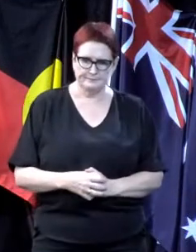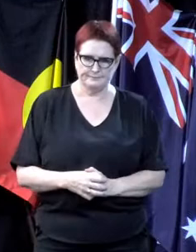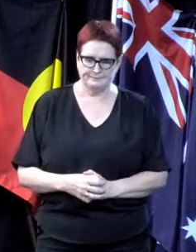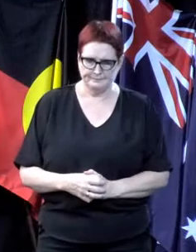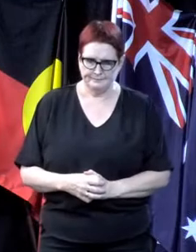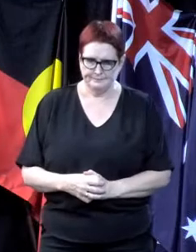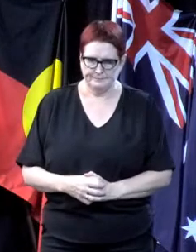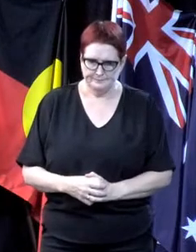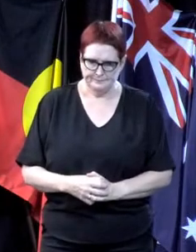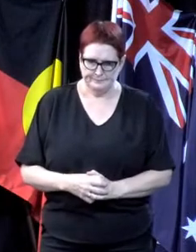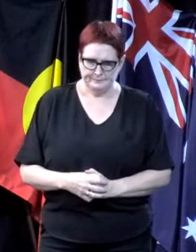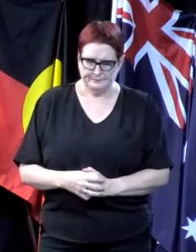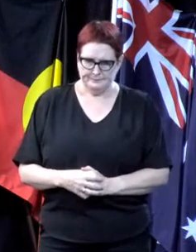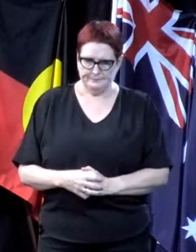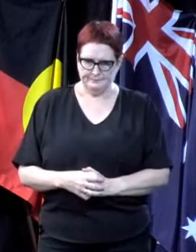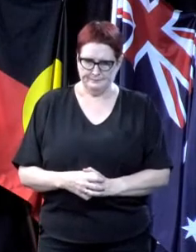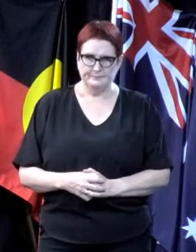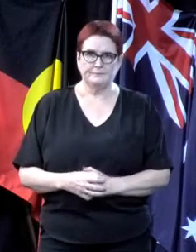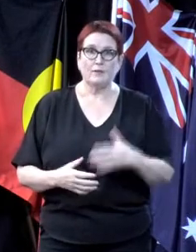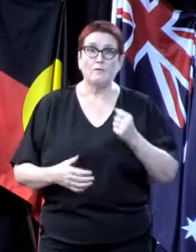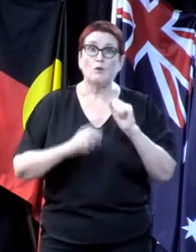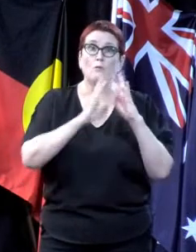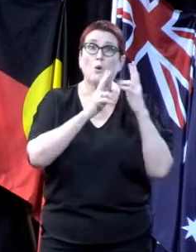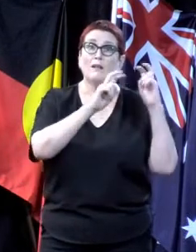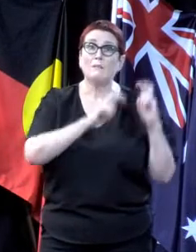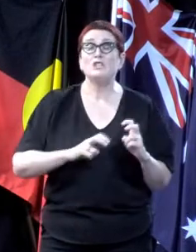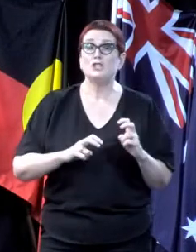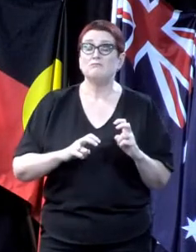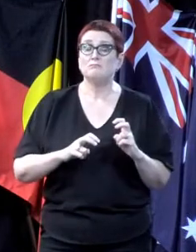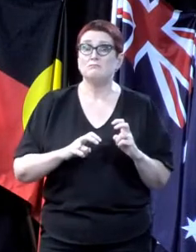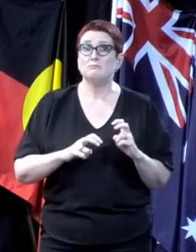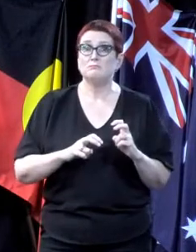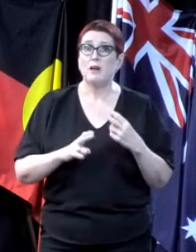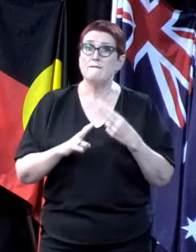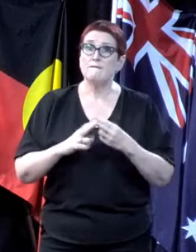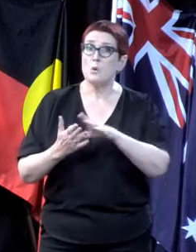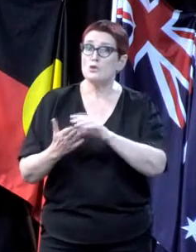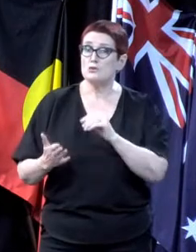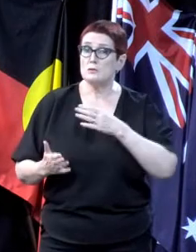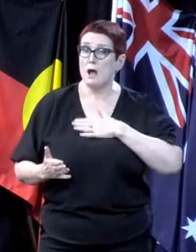So from the Royal Commission broadly, for students I would like to see their rights forefronted